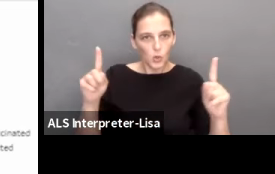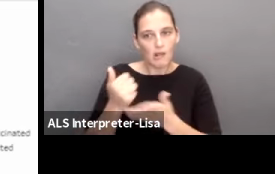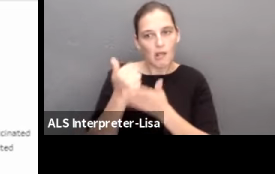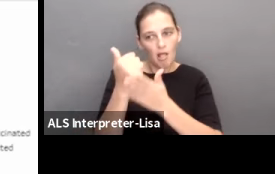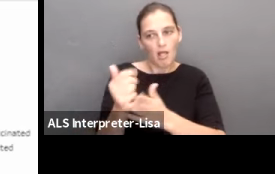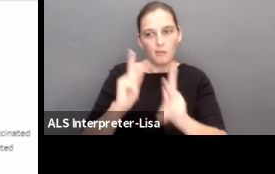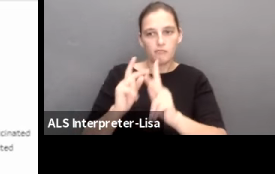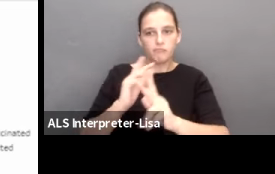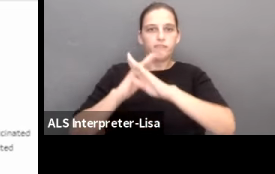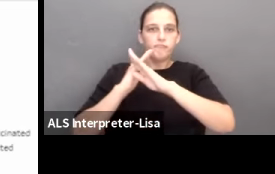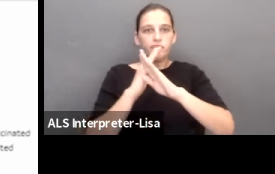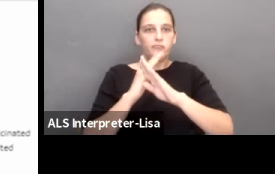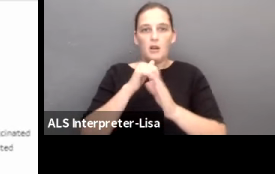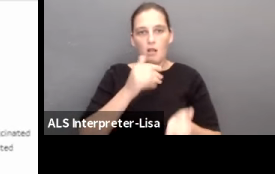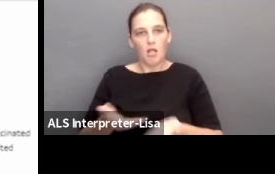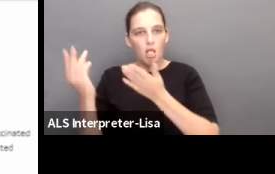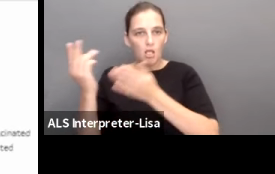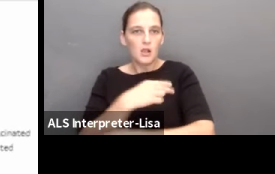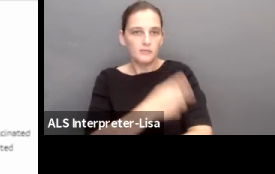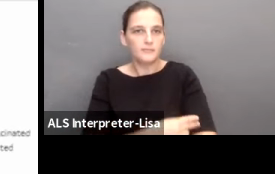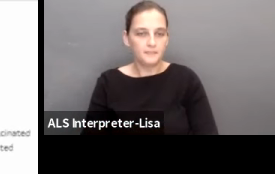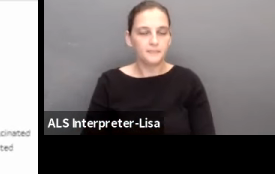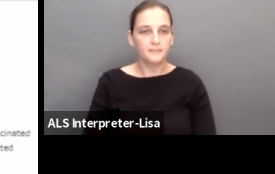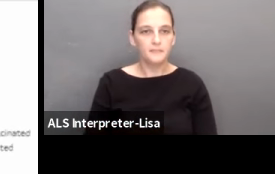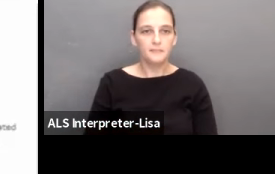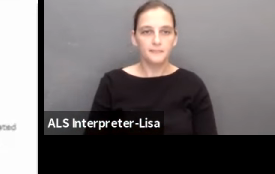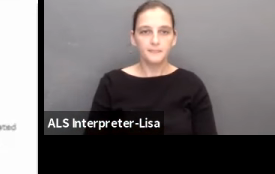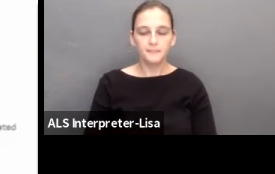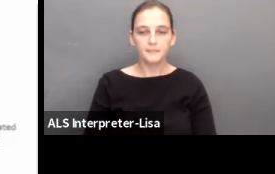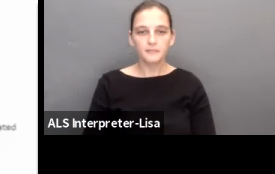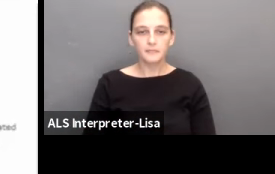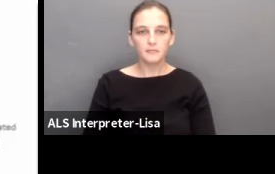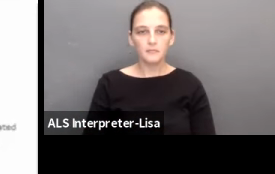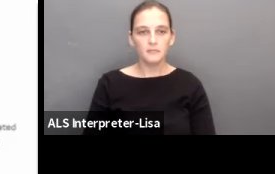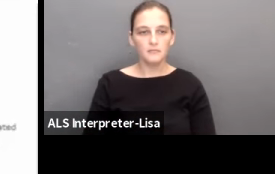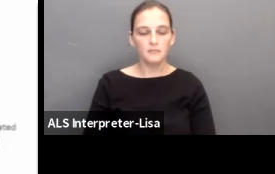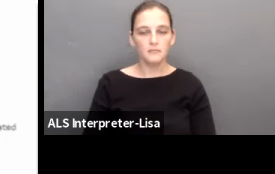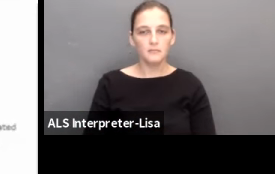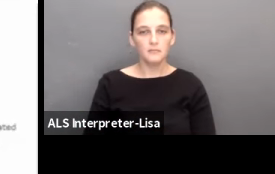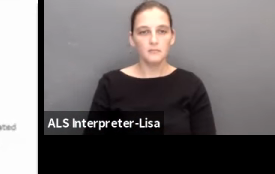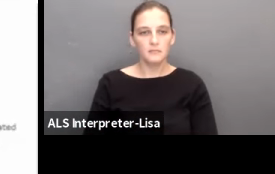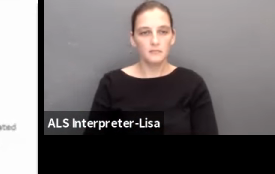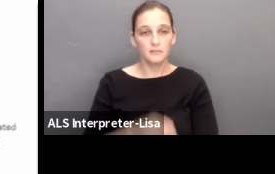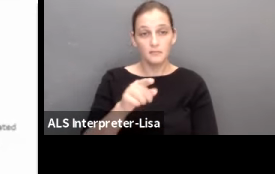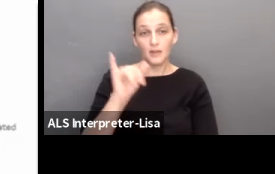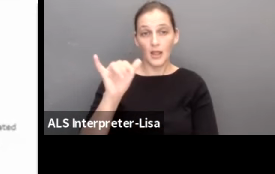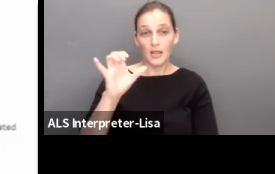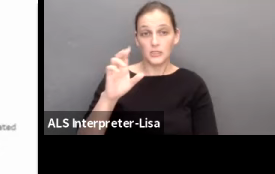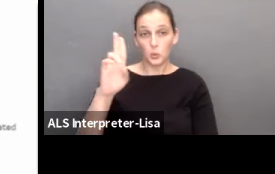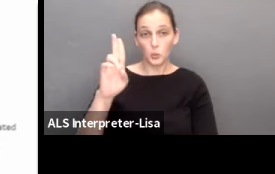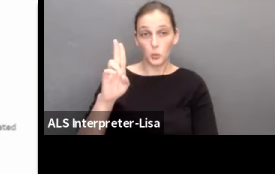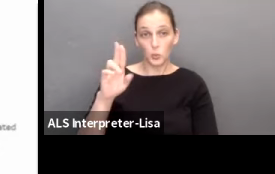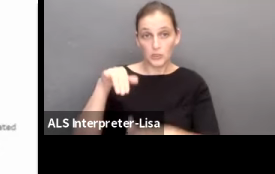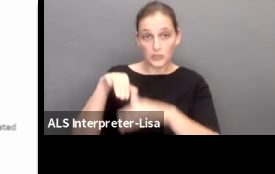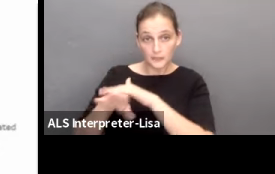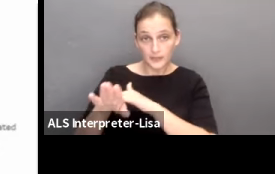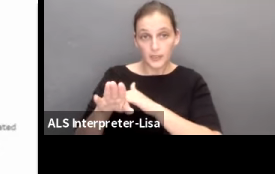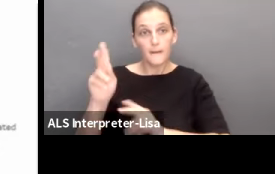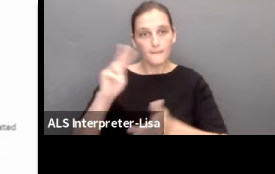getting into the hospital. So this is ICU admission, so people who require